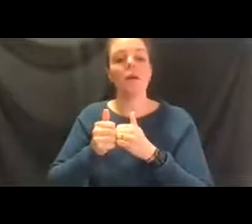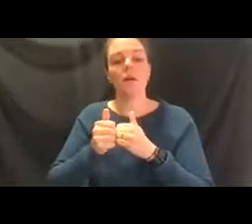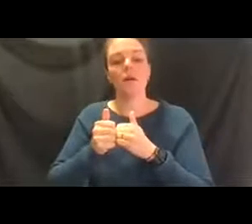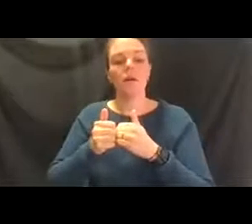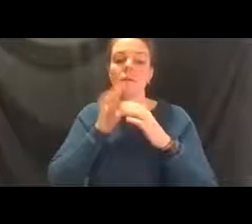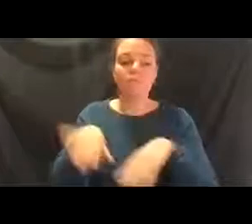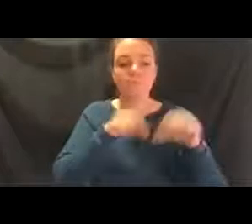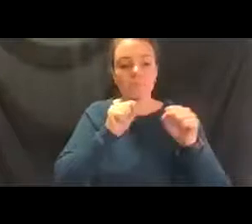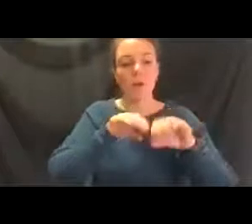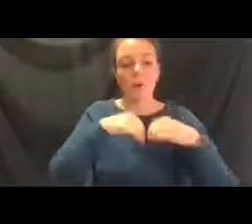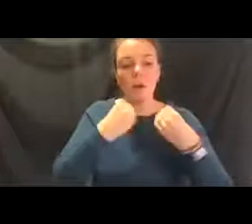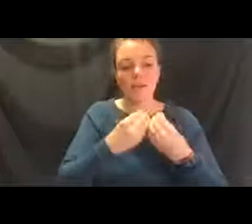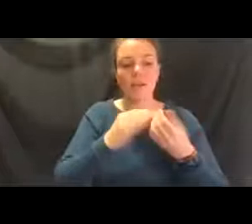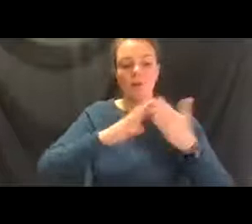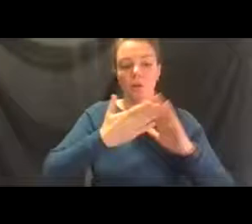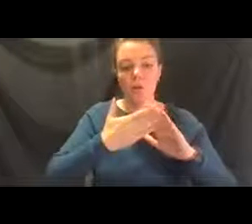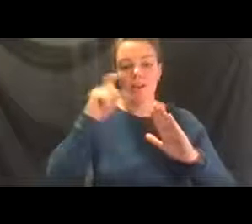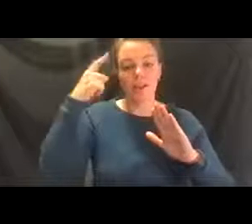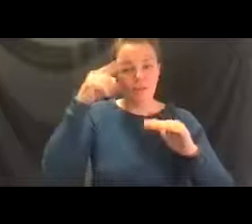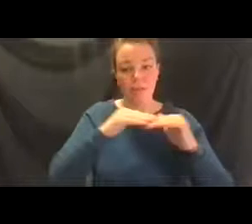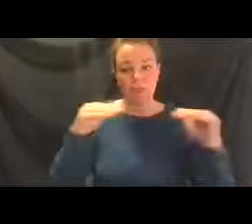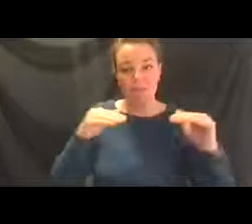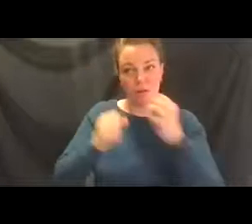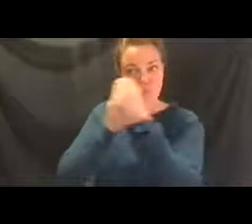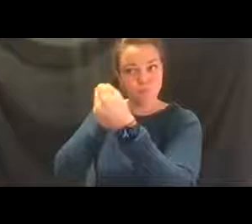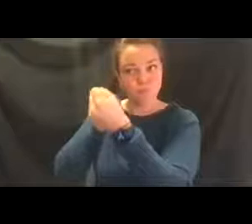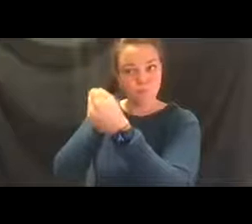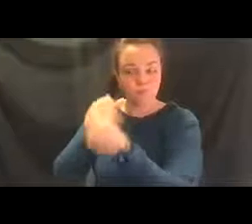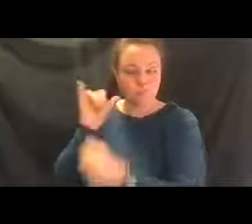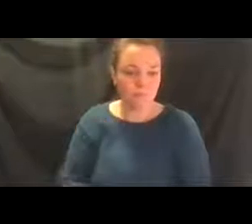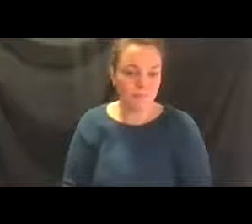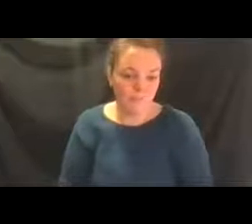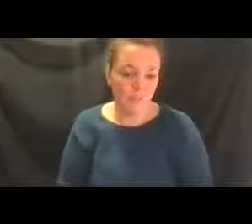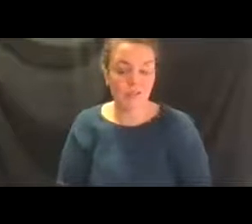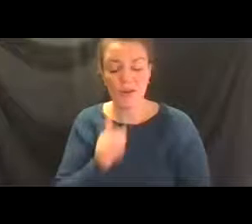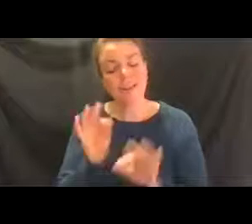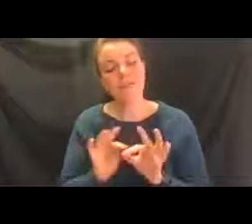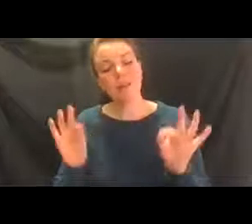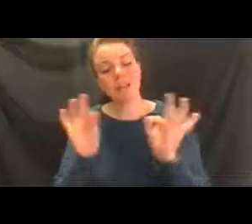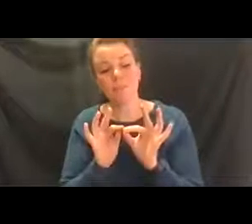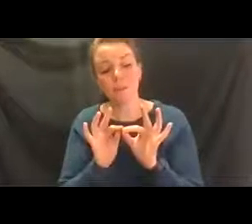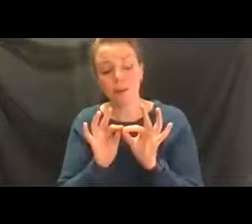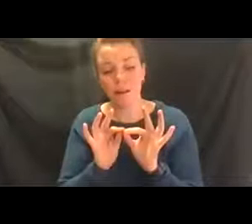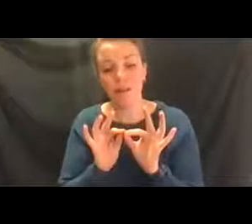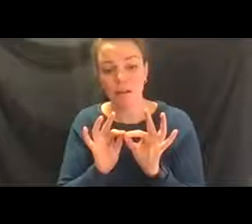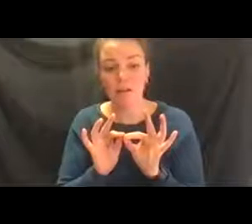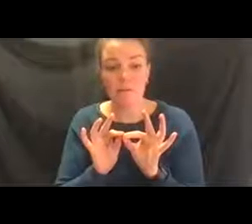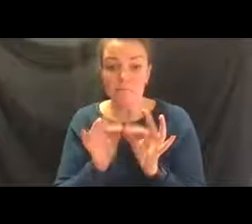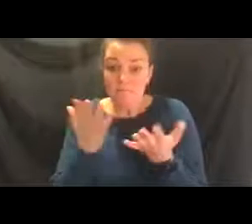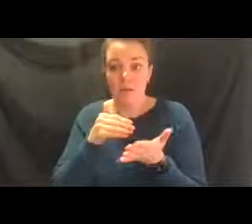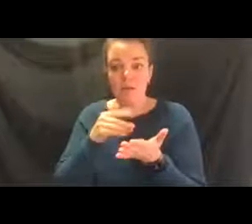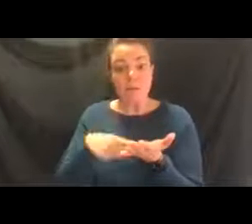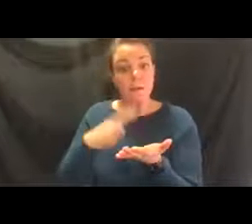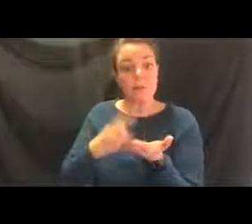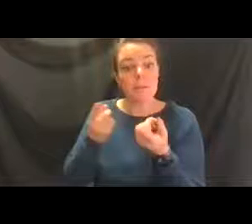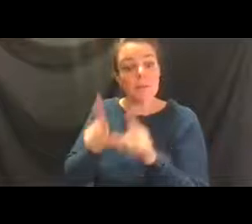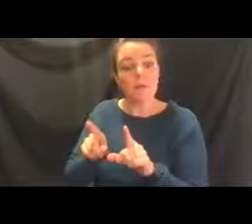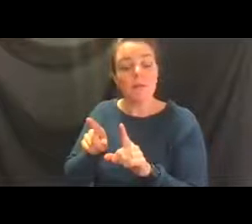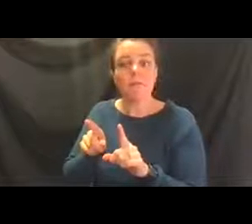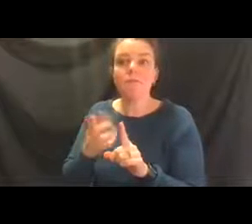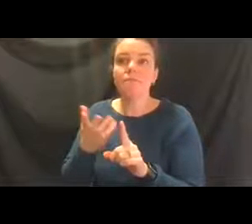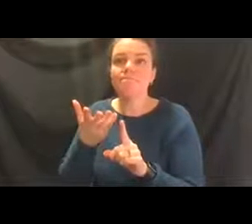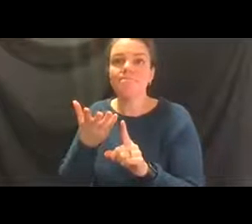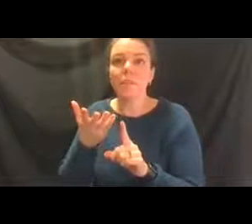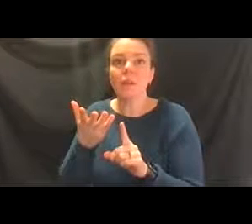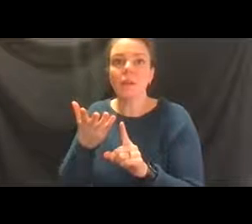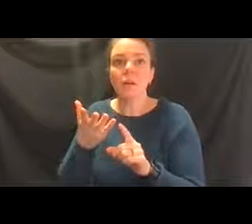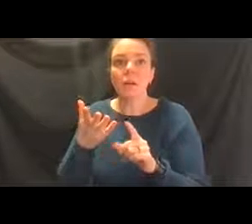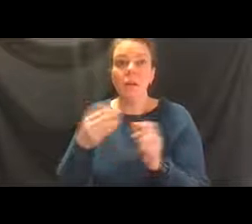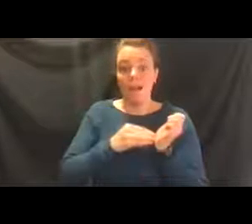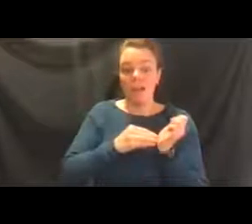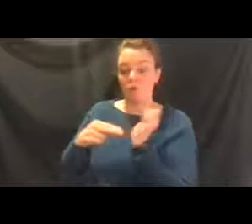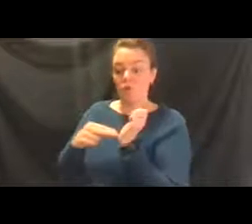community and government levels. So it's extremely important. Oftentimes you are the only people that